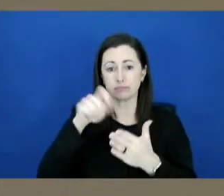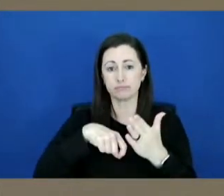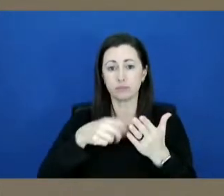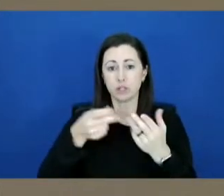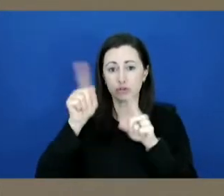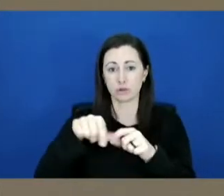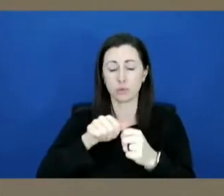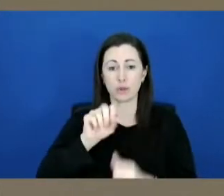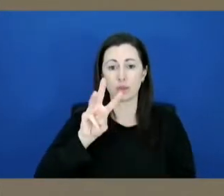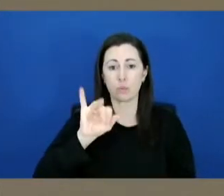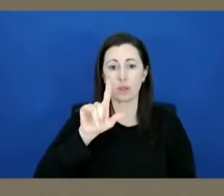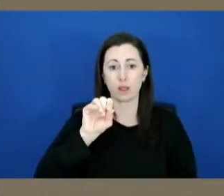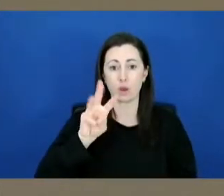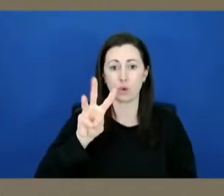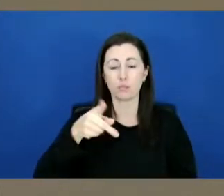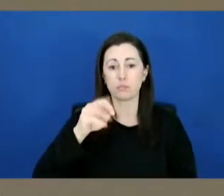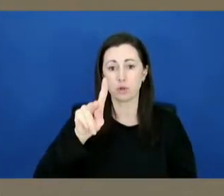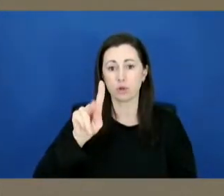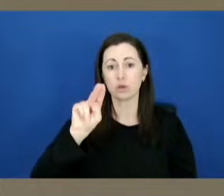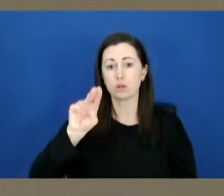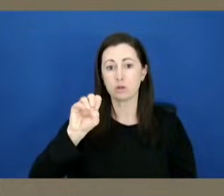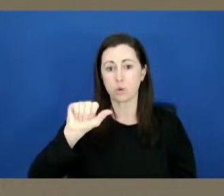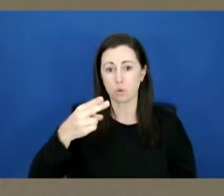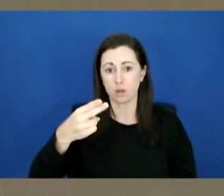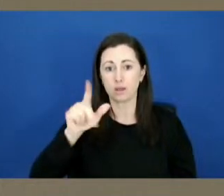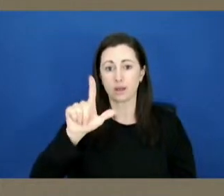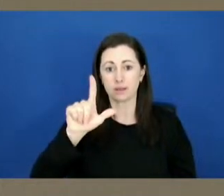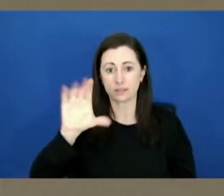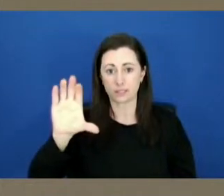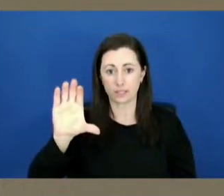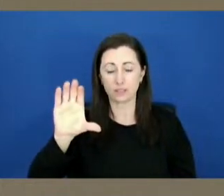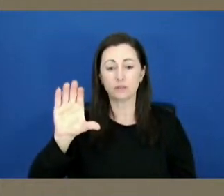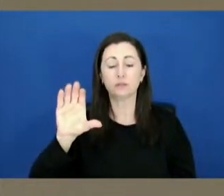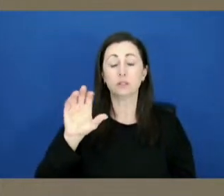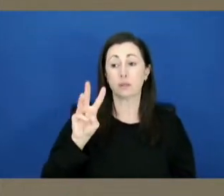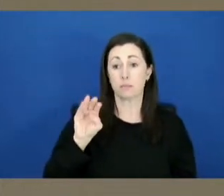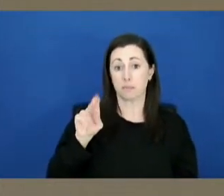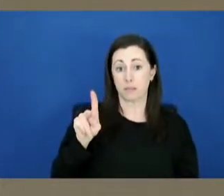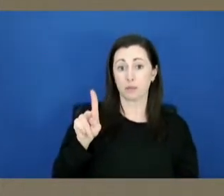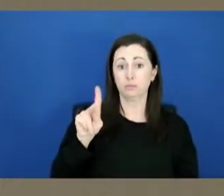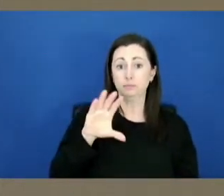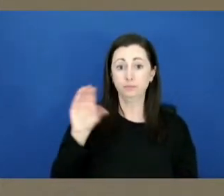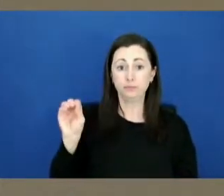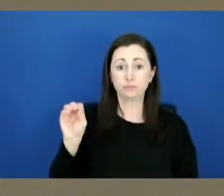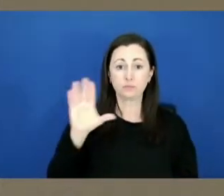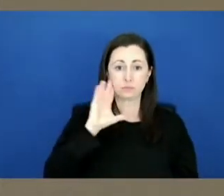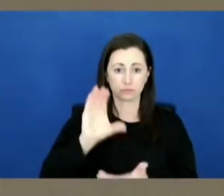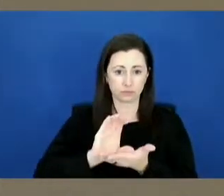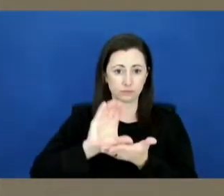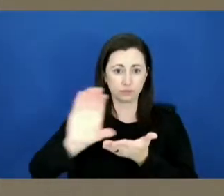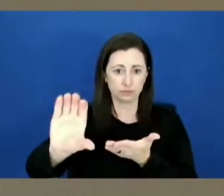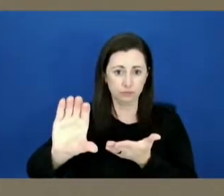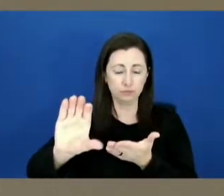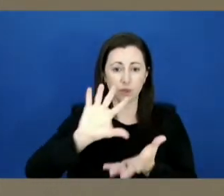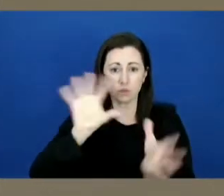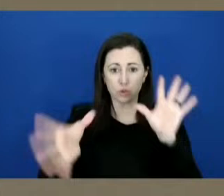TERMS AND CONDITIONS AND EXECUTE